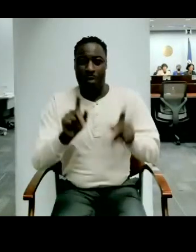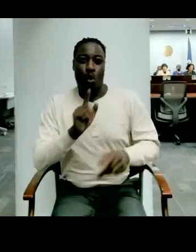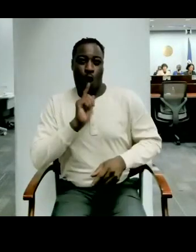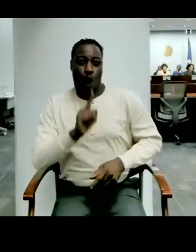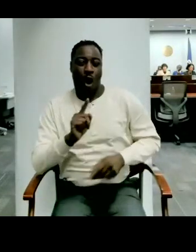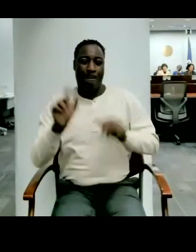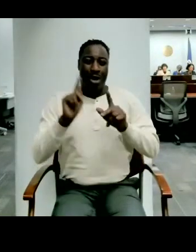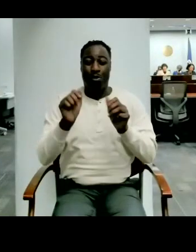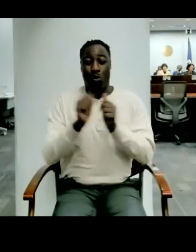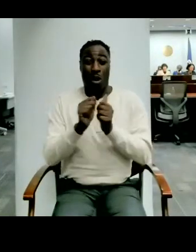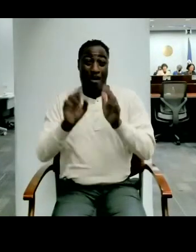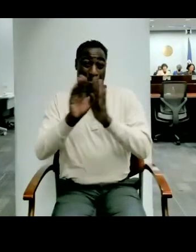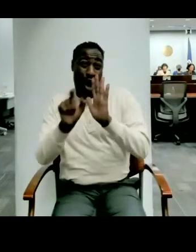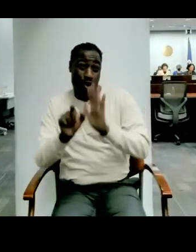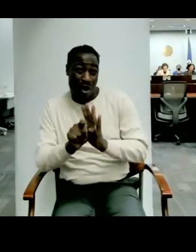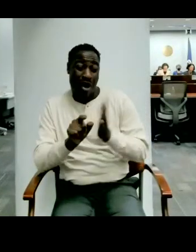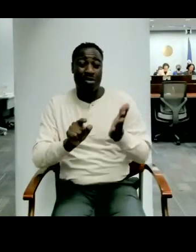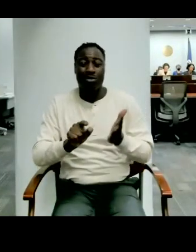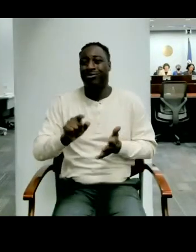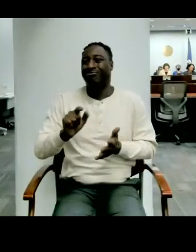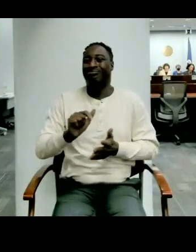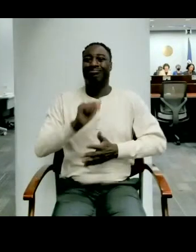um, you know, those with lower educational attainment.